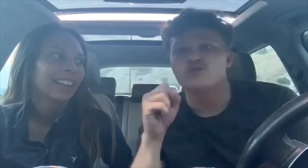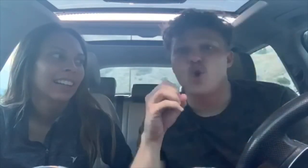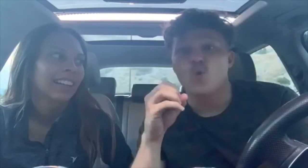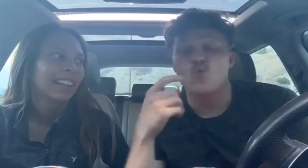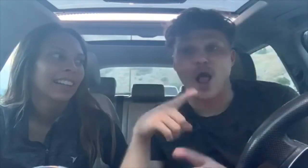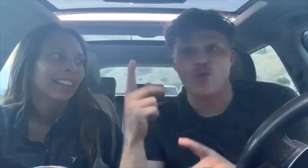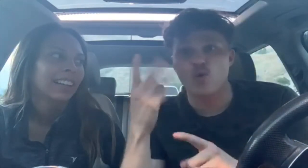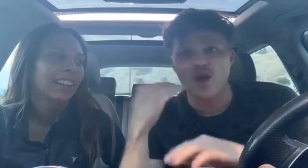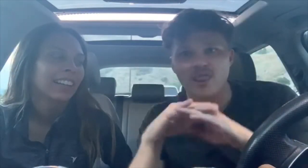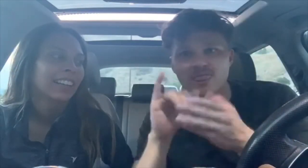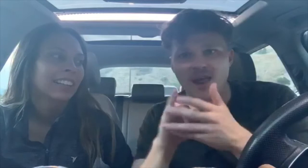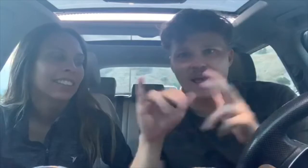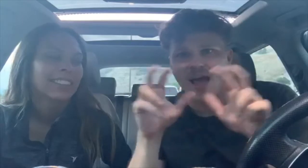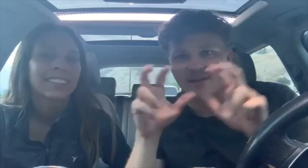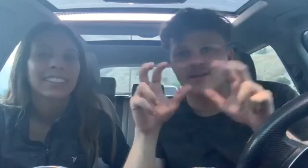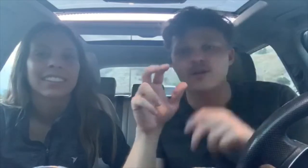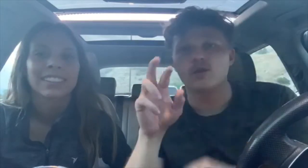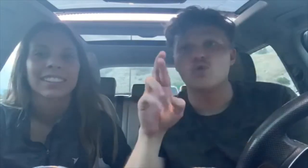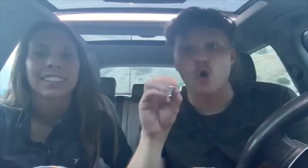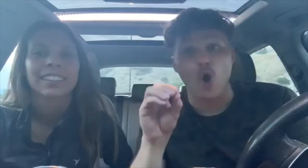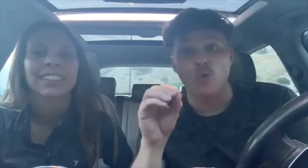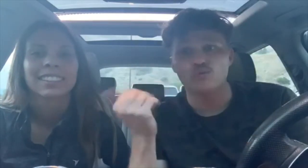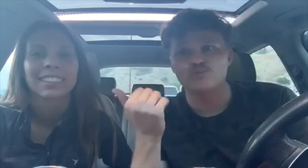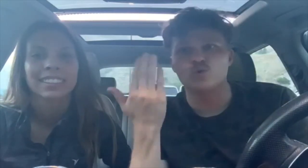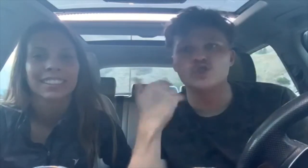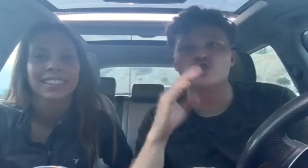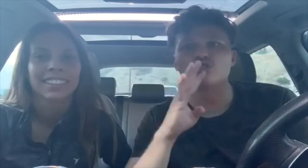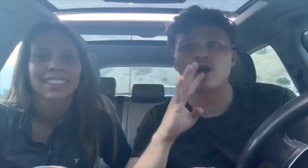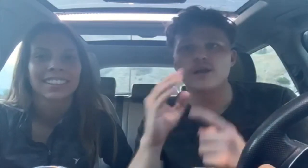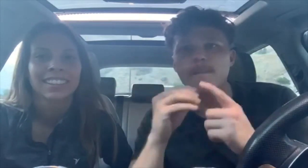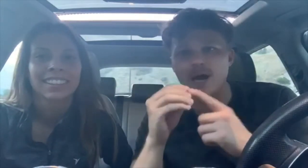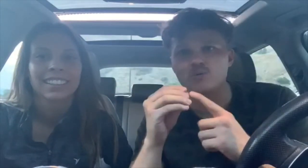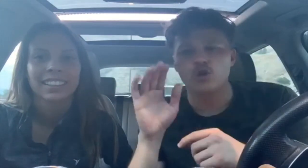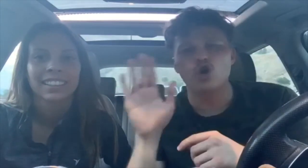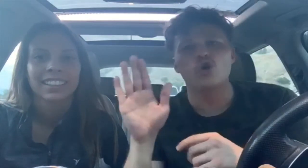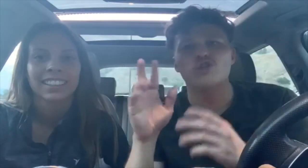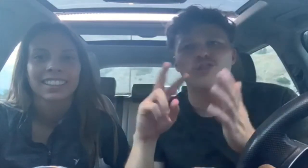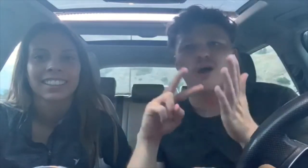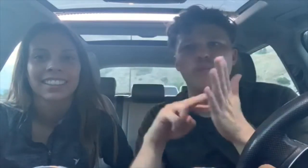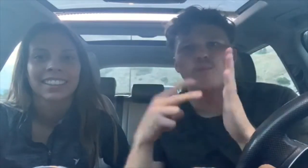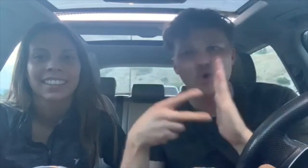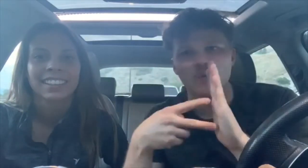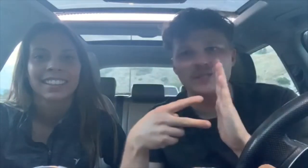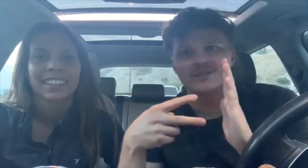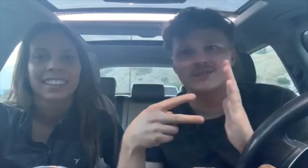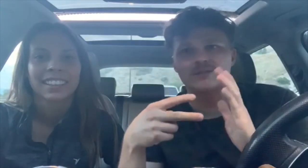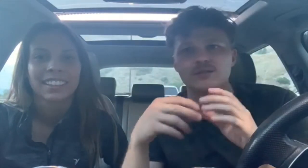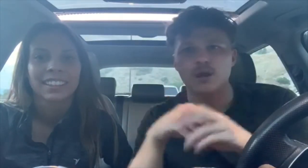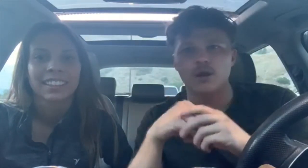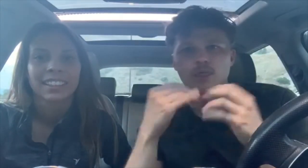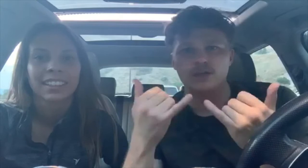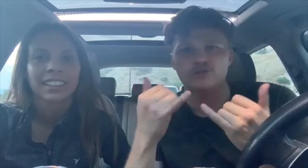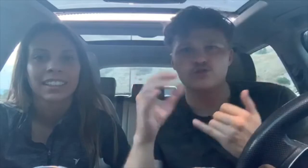So, while we were on that hike, Ro was talking about her purpose in this channel